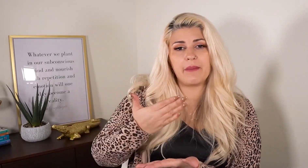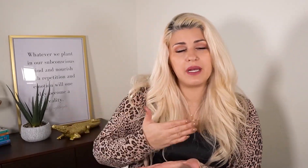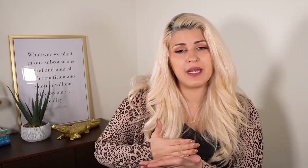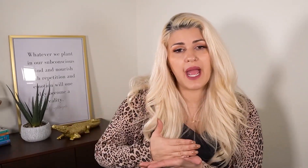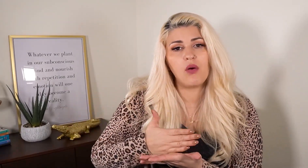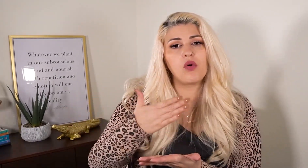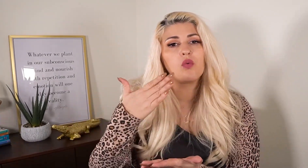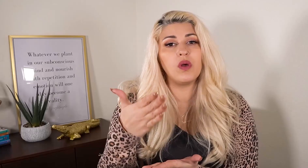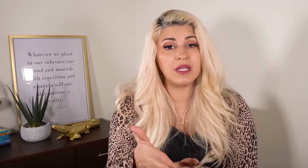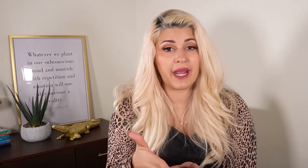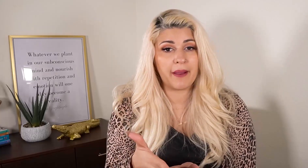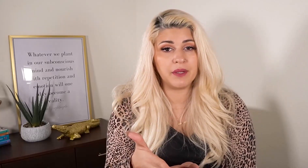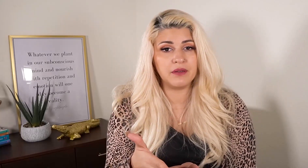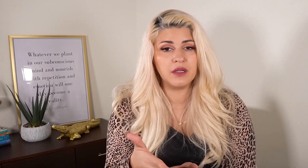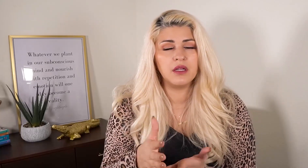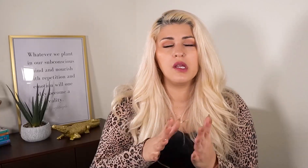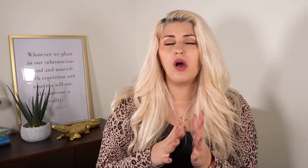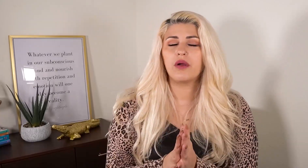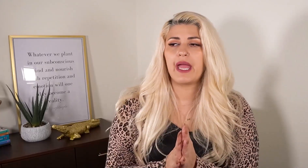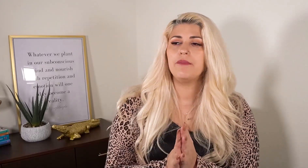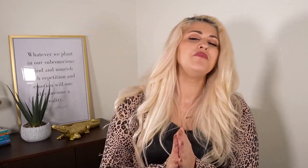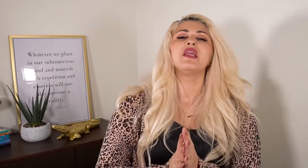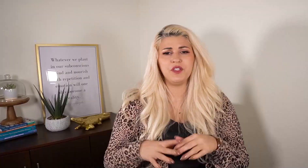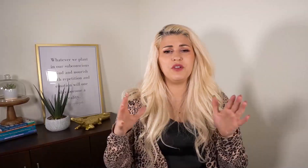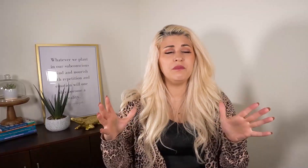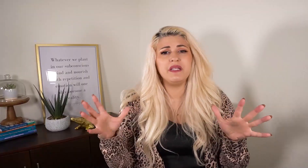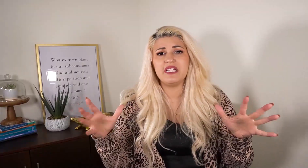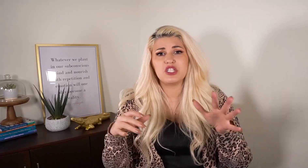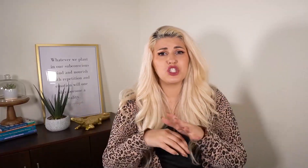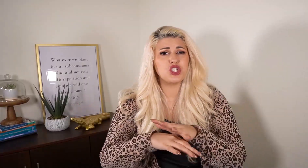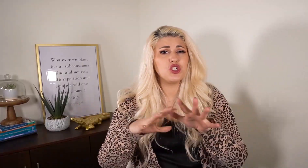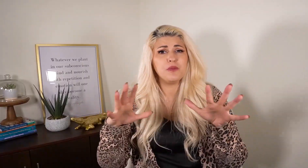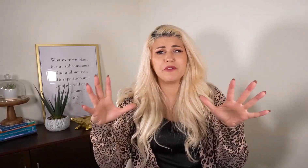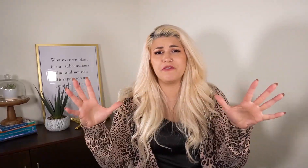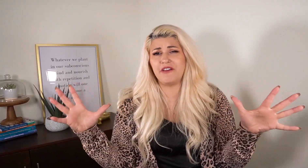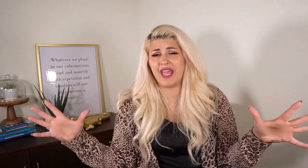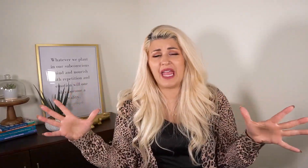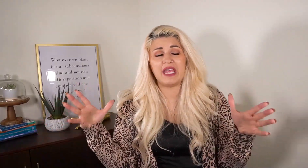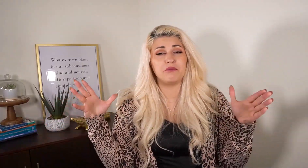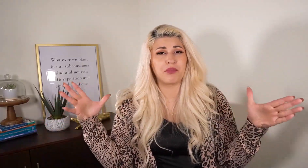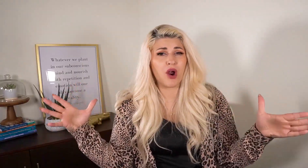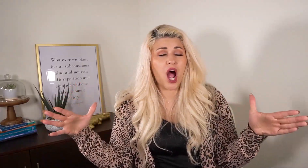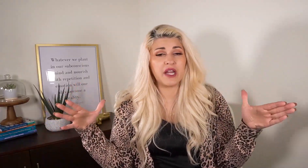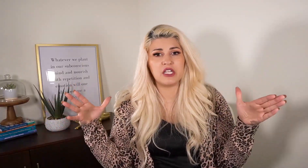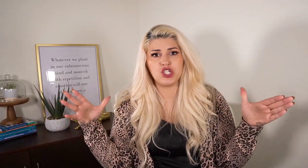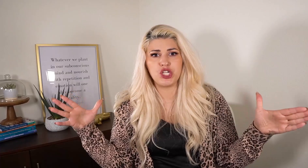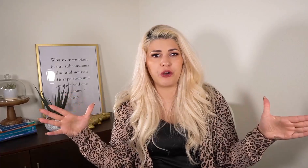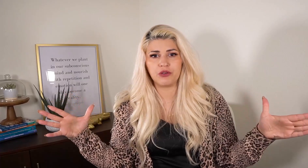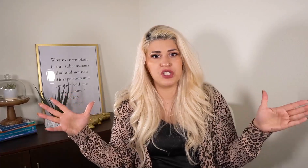Is it happening now or will it happen? Okay, you can be super vague and broad and general